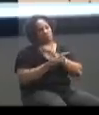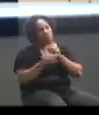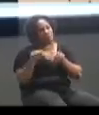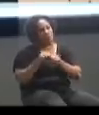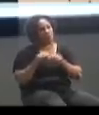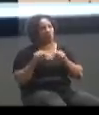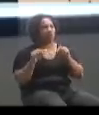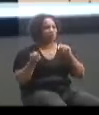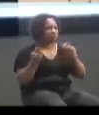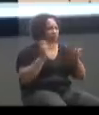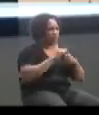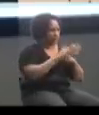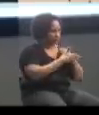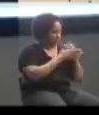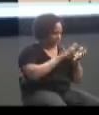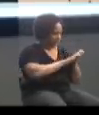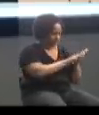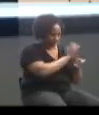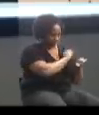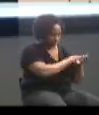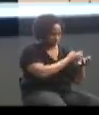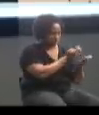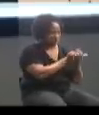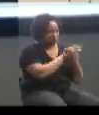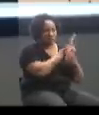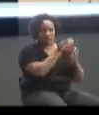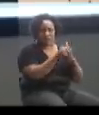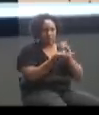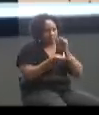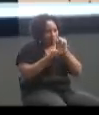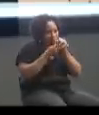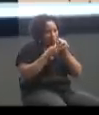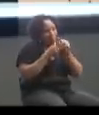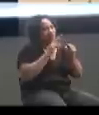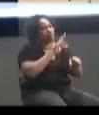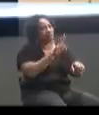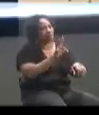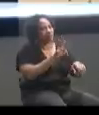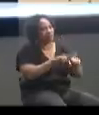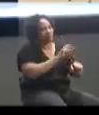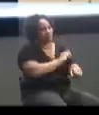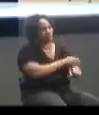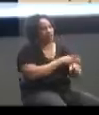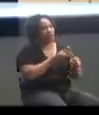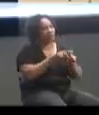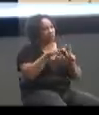LESSEN OUR DEPENDENCE ON FOREIGN OIL AND TRANSITION TO A CLEANER ECONOMY ALL WHILE PRESERVING OUR NATIONAL ENERGY AND CLIMATE